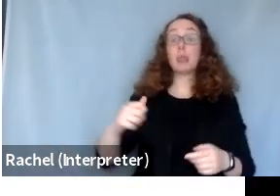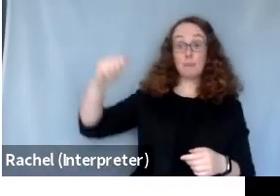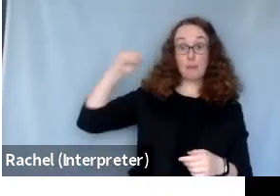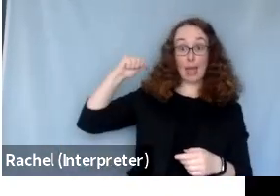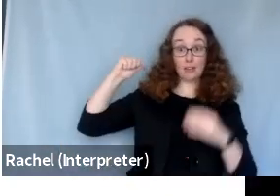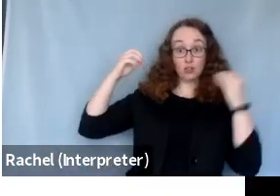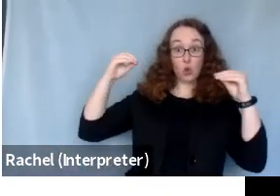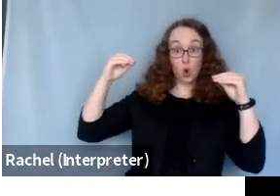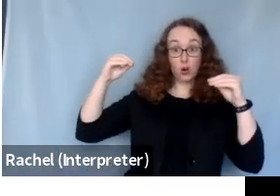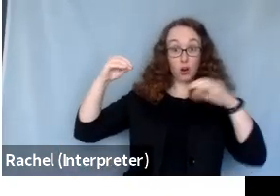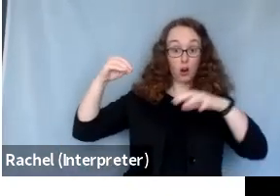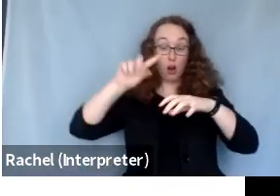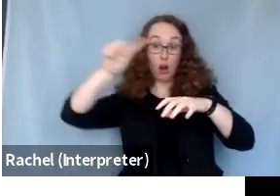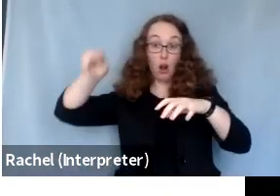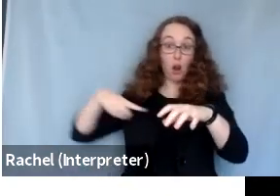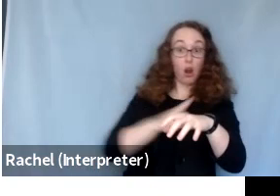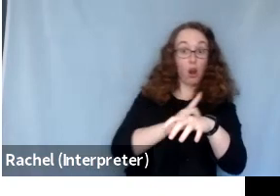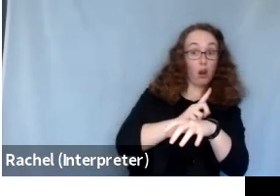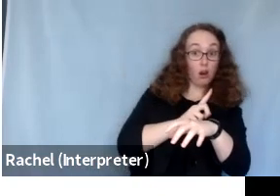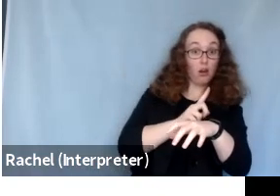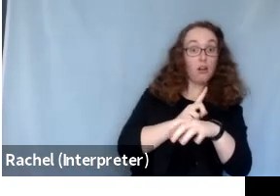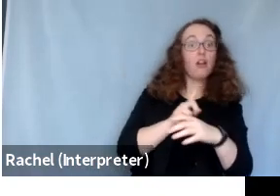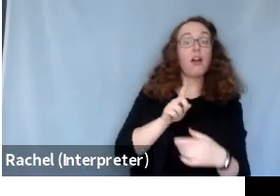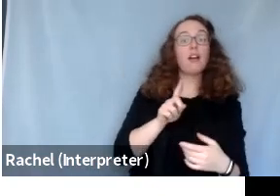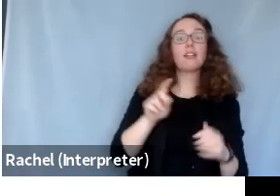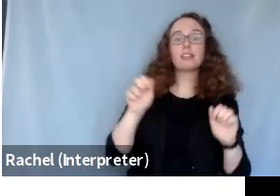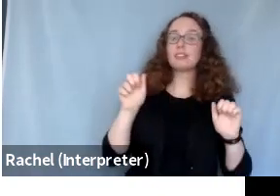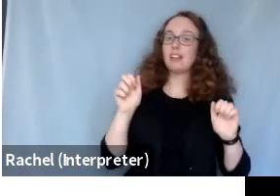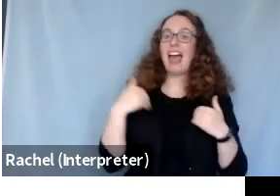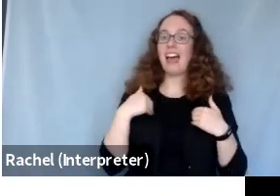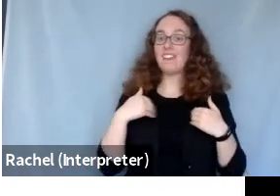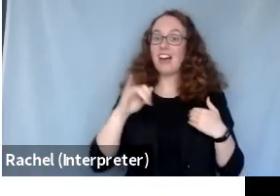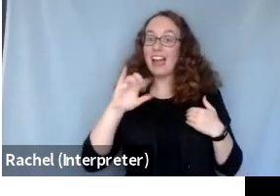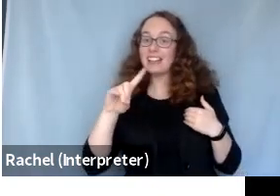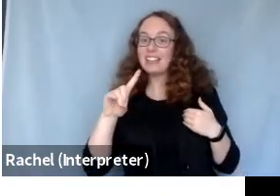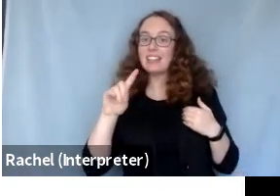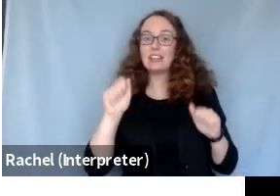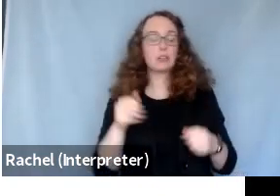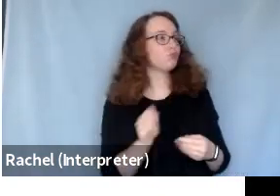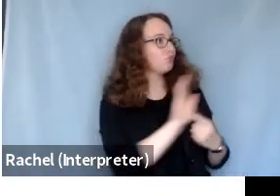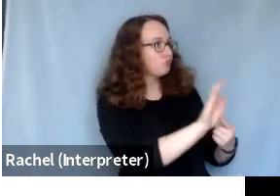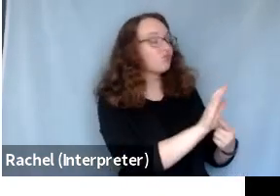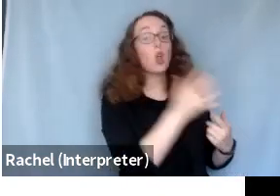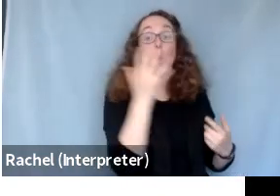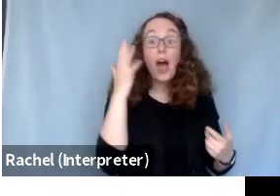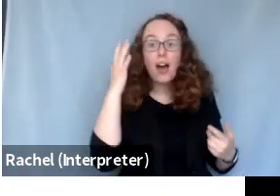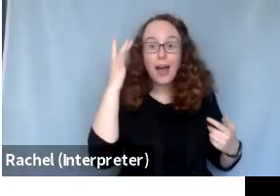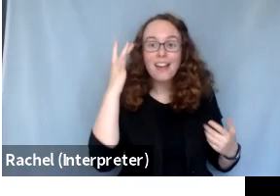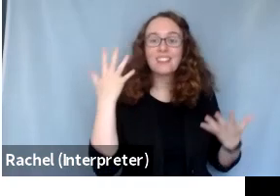So you can come by, and with an ID we can grab your previously purchased web orders, and and get you your package, and get you on